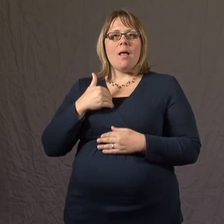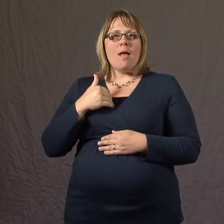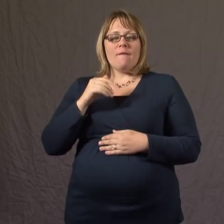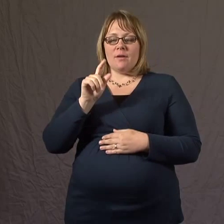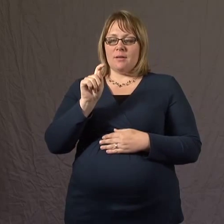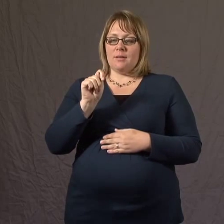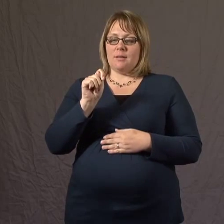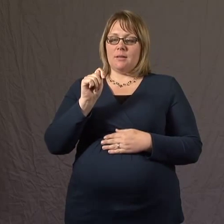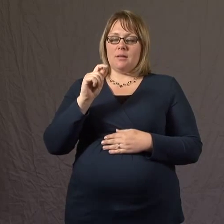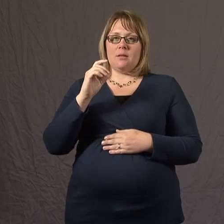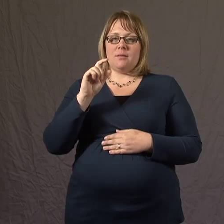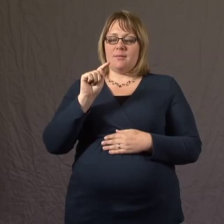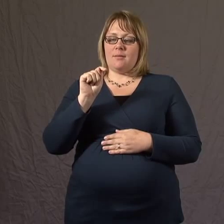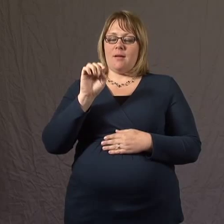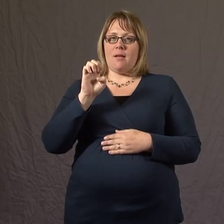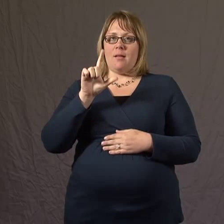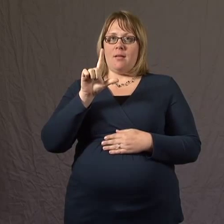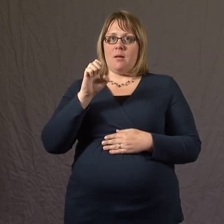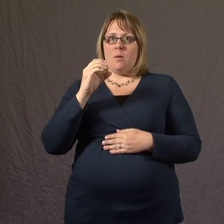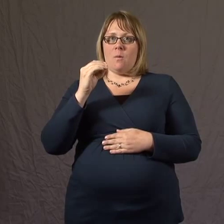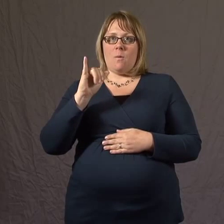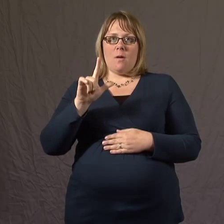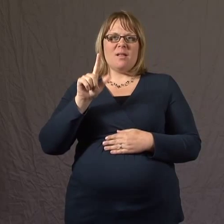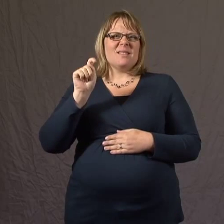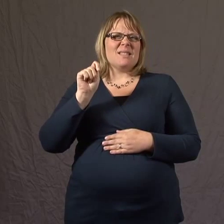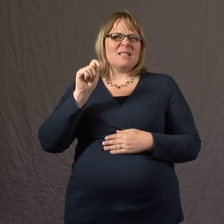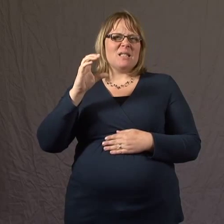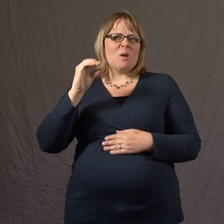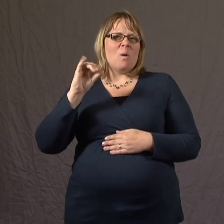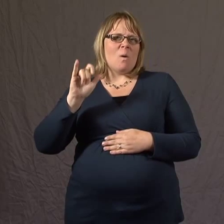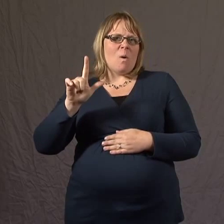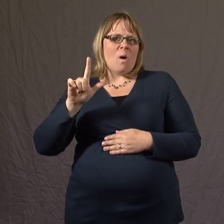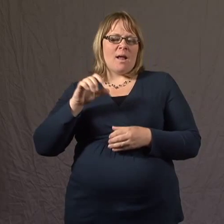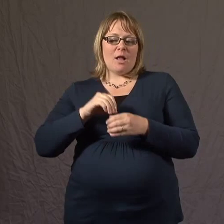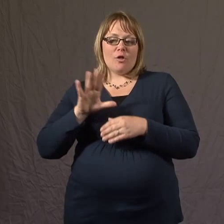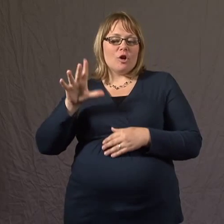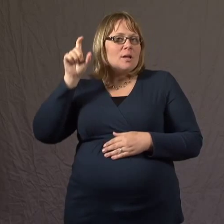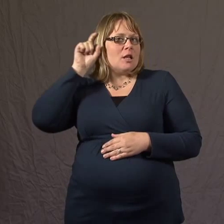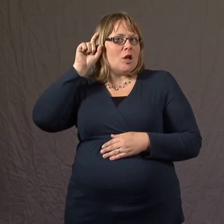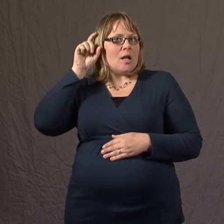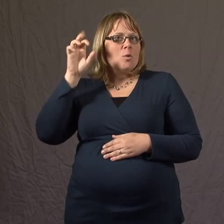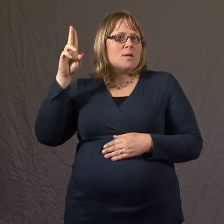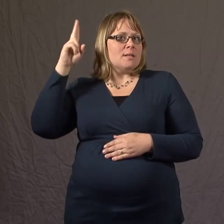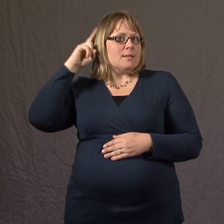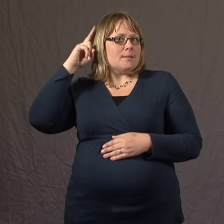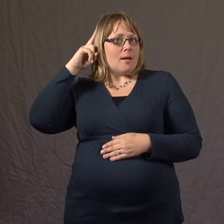Those students are the students who have a telecoil or a T-coil in their hearing aid